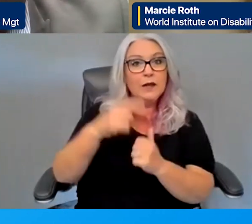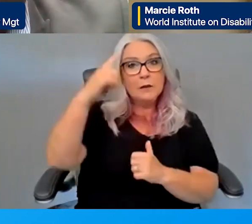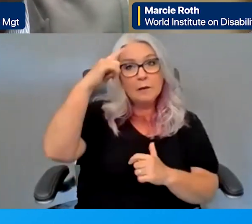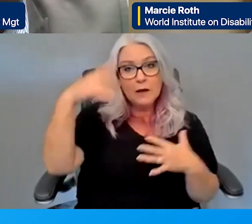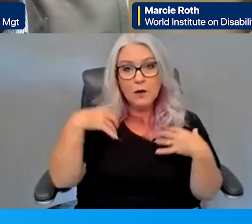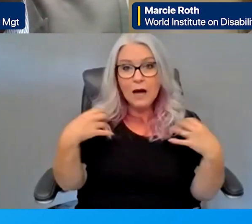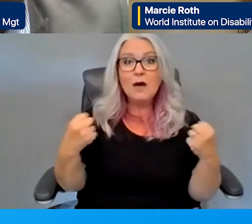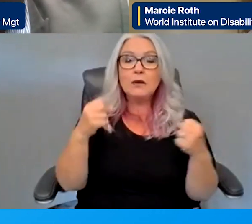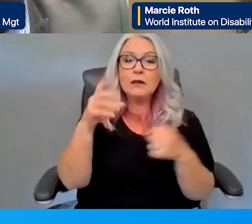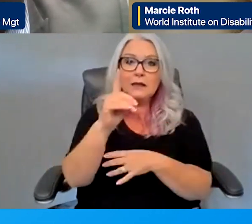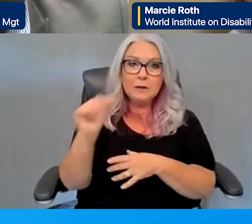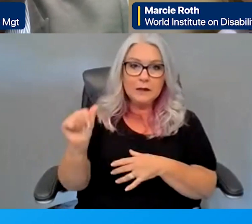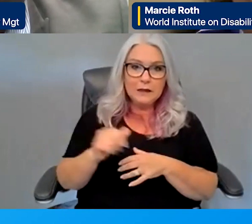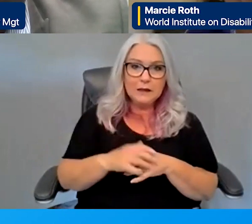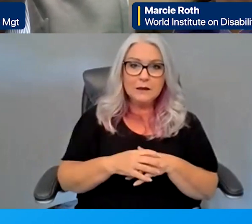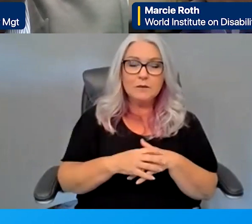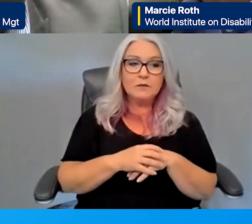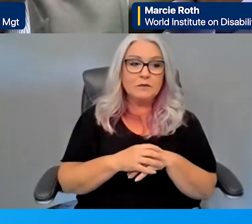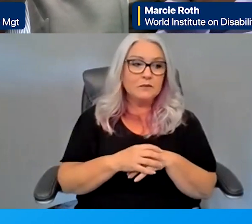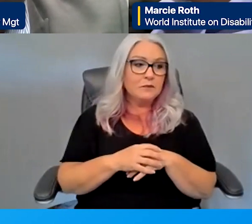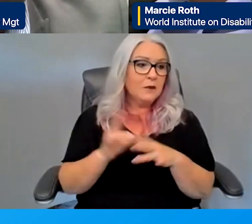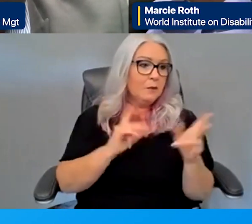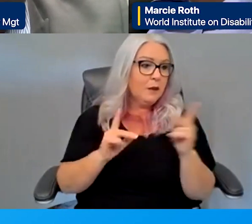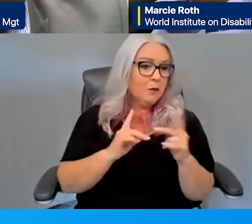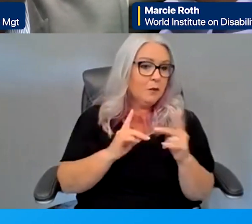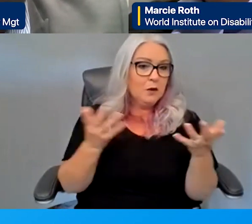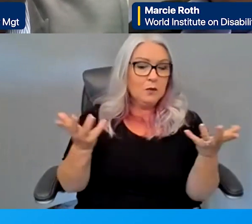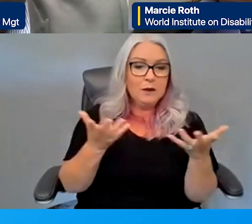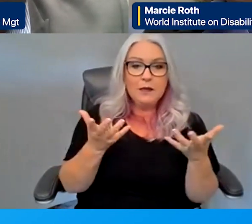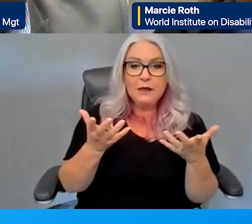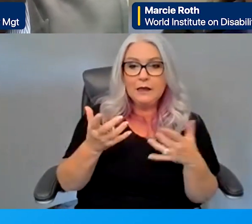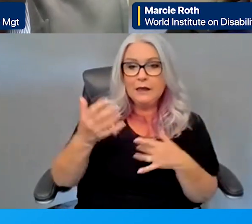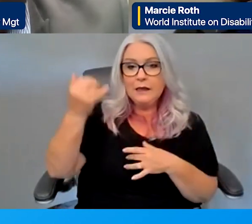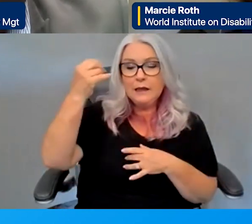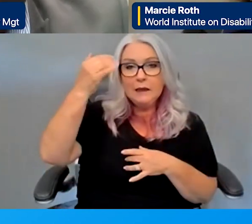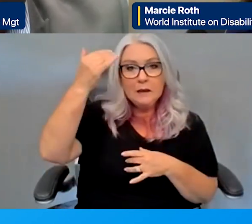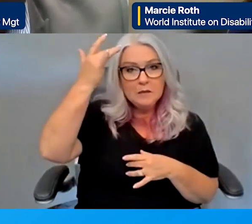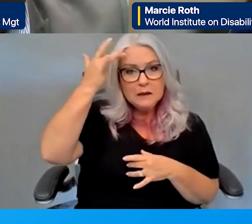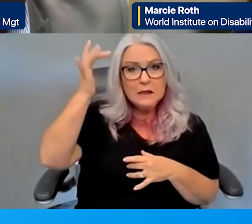People with intellectual disabilities. You know, there